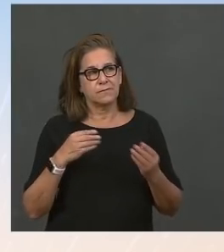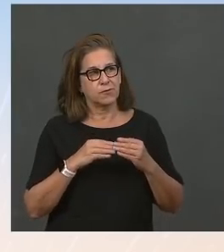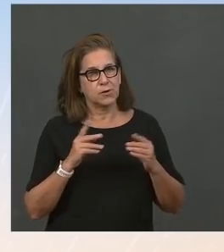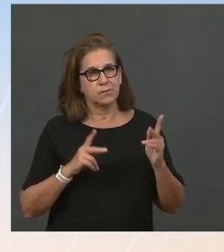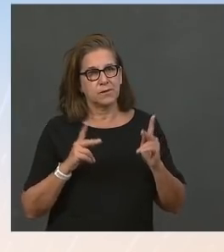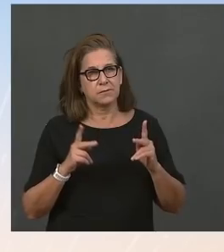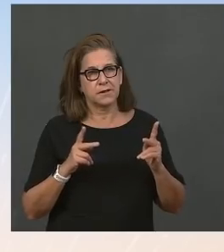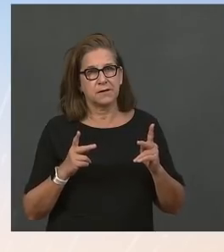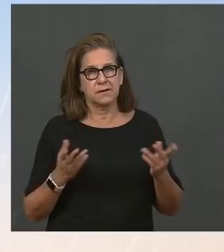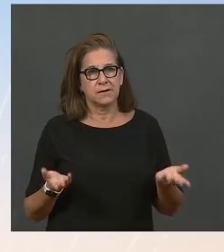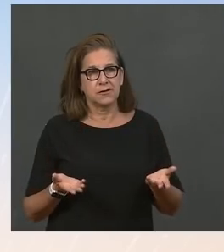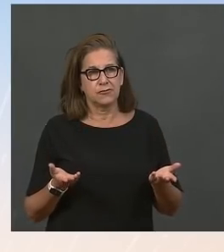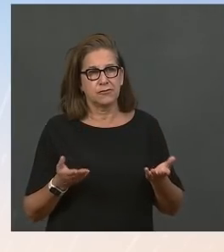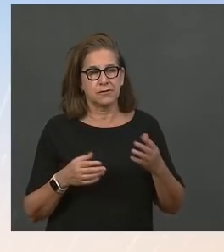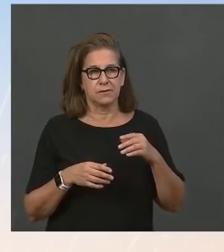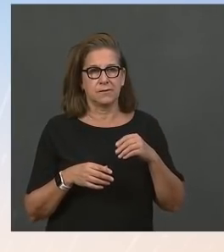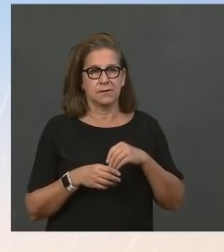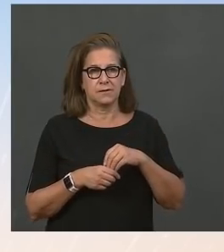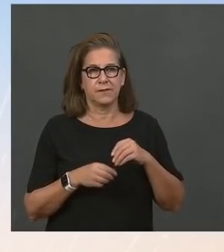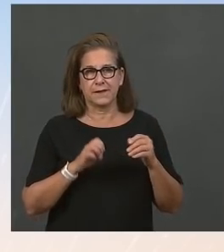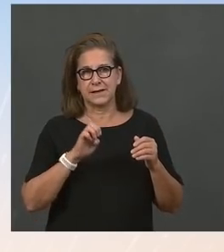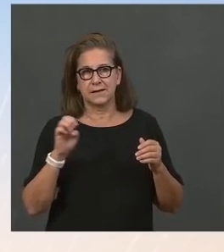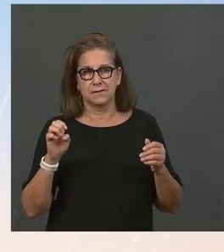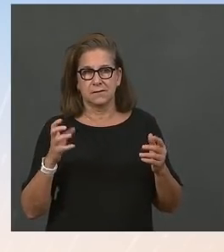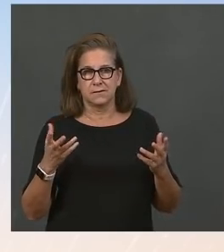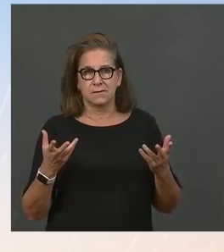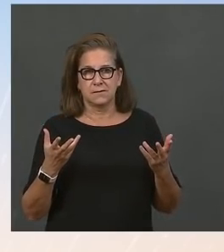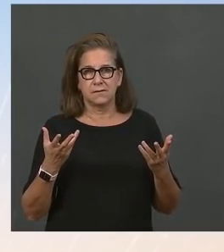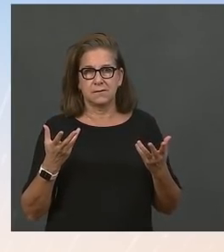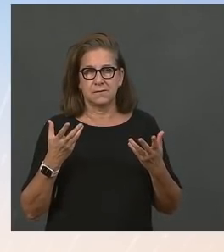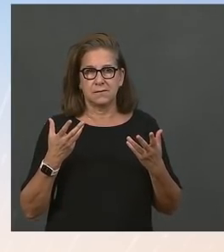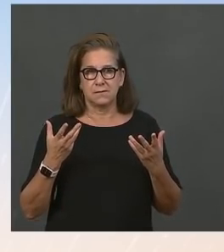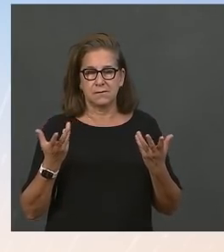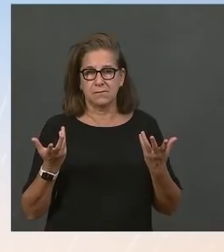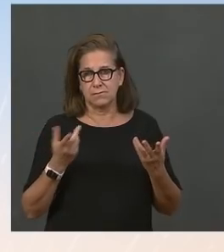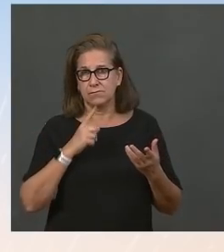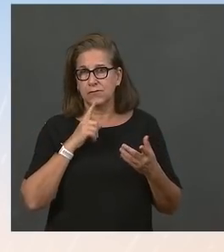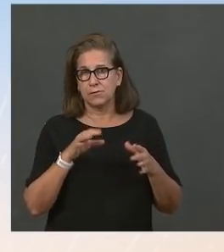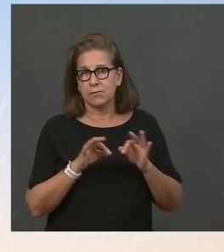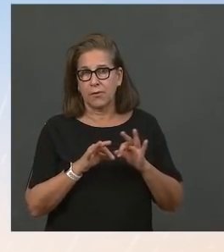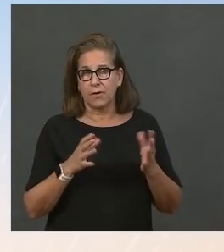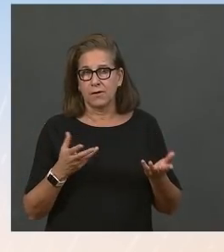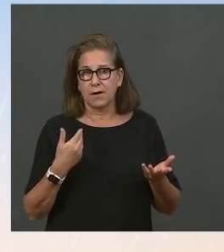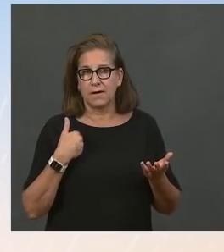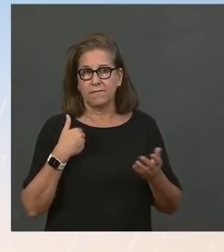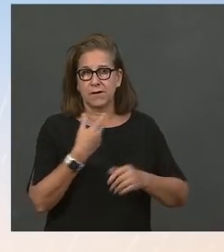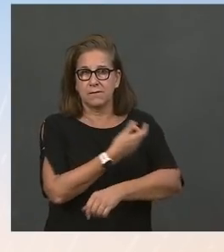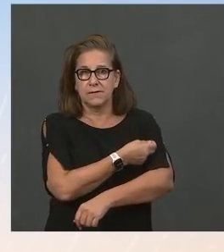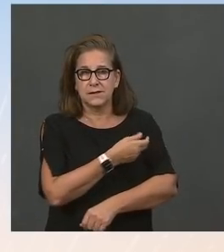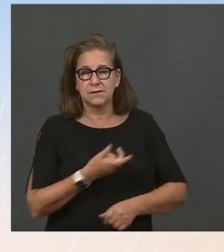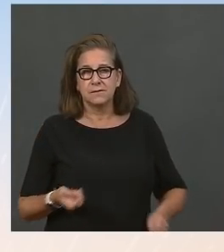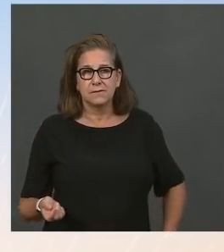The Press: Well, that's welcome news to everyone here. But how are the decisions made about who gets to go in? Ms. Psaki: There's a limited number that we have based on how many -- how many people are attending as guests.